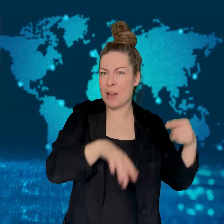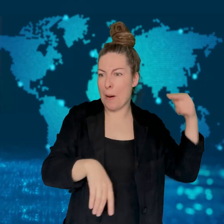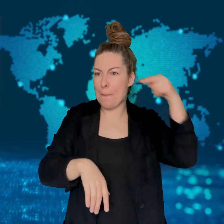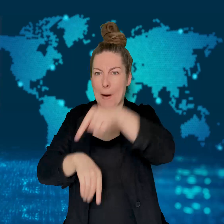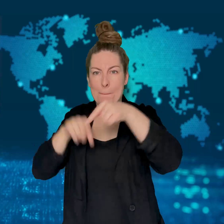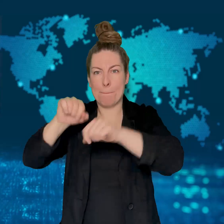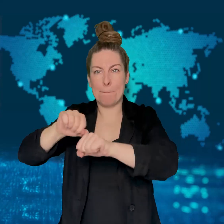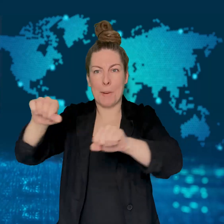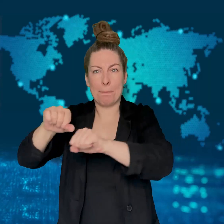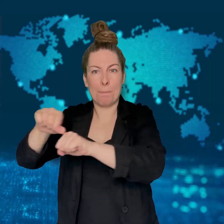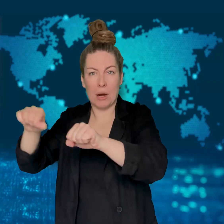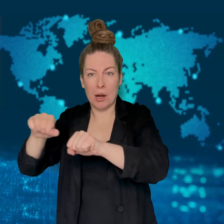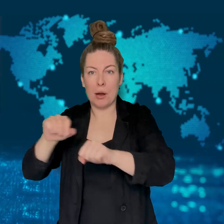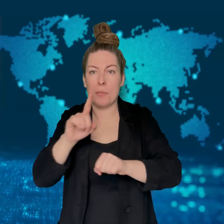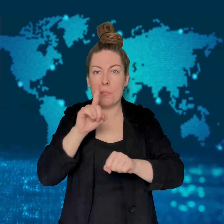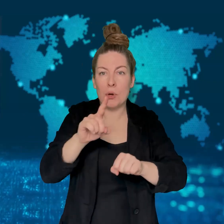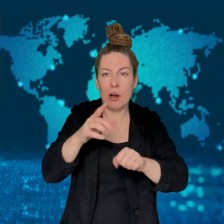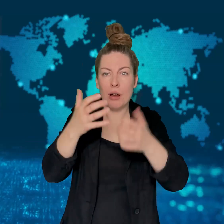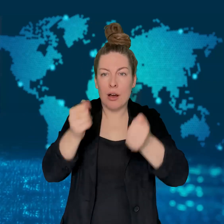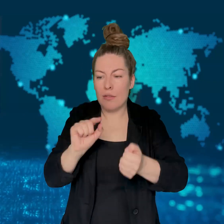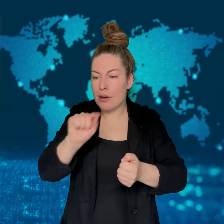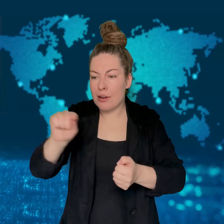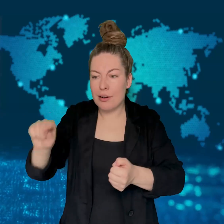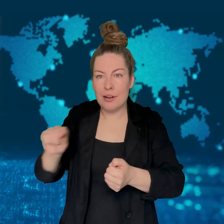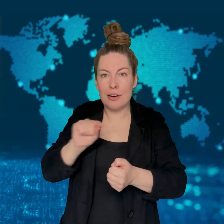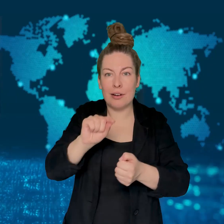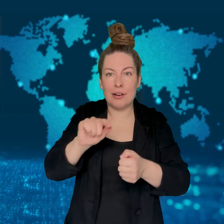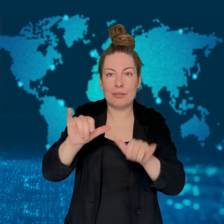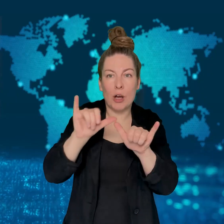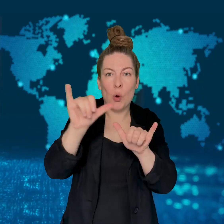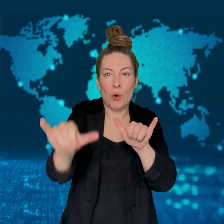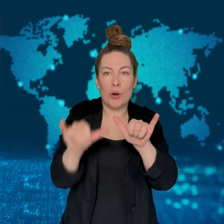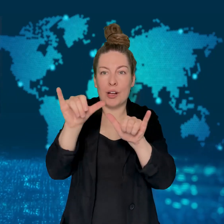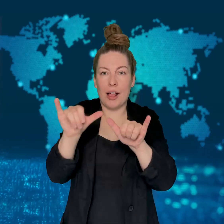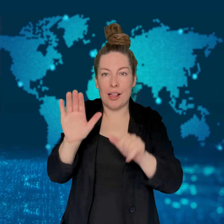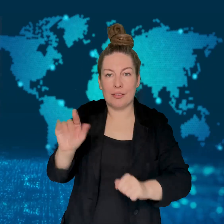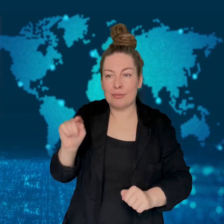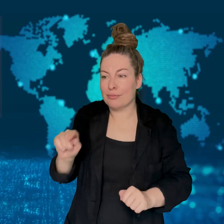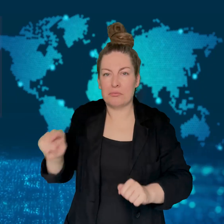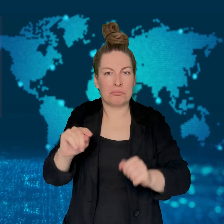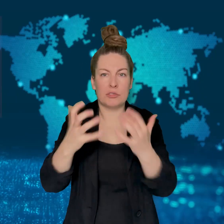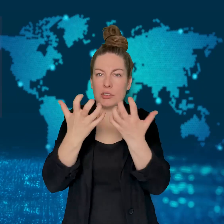and did not mention Israel.